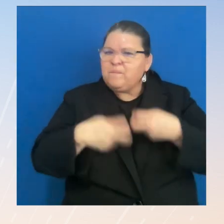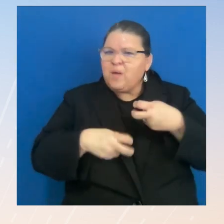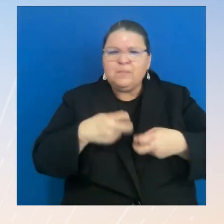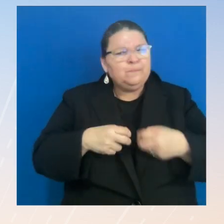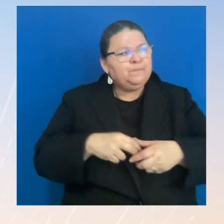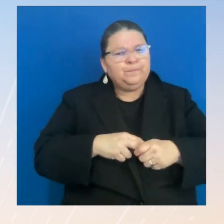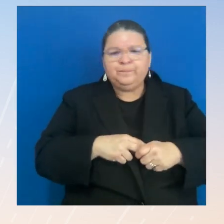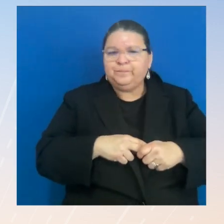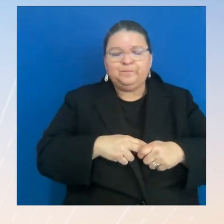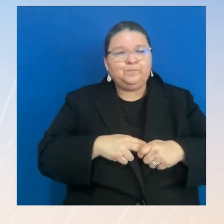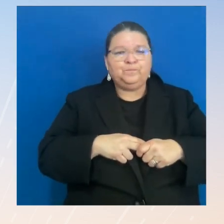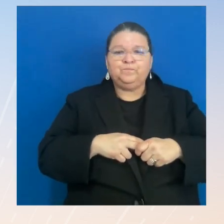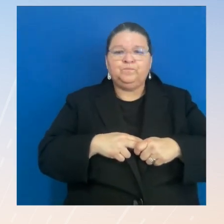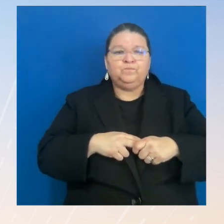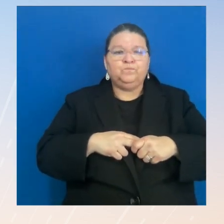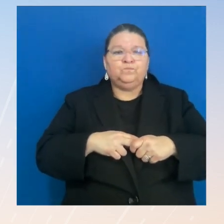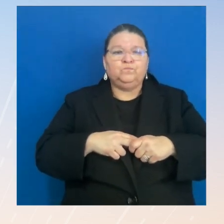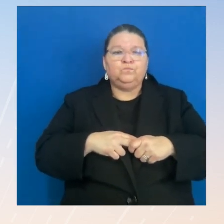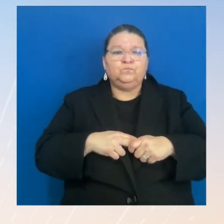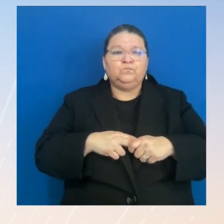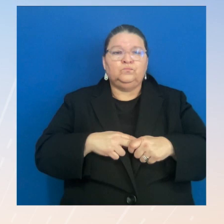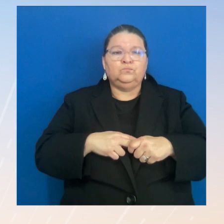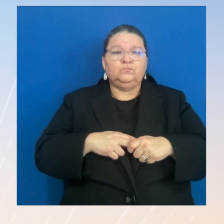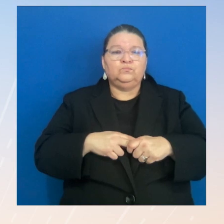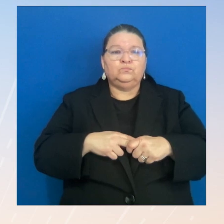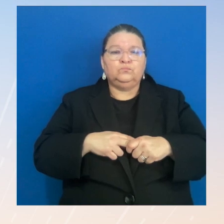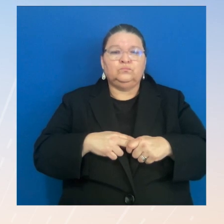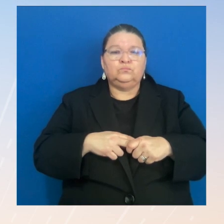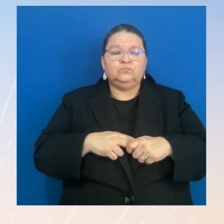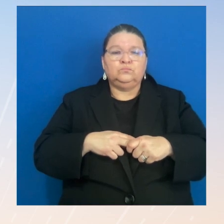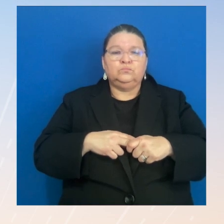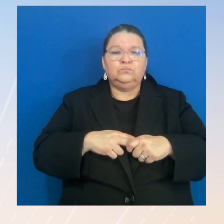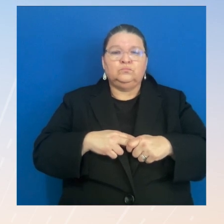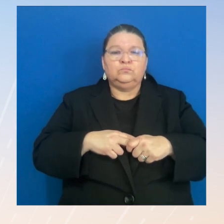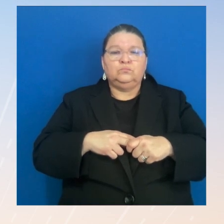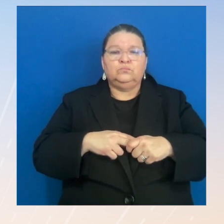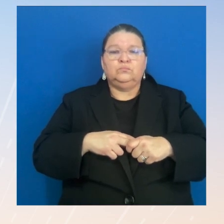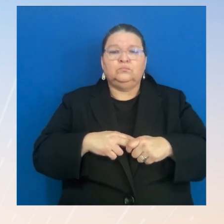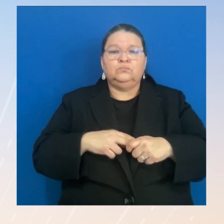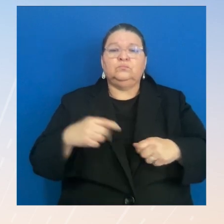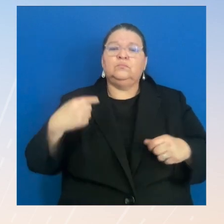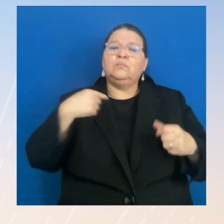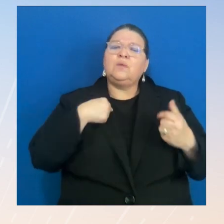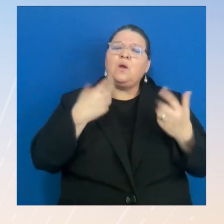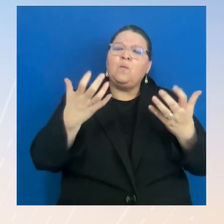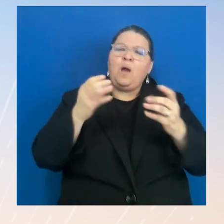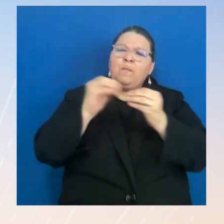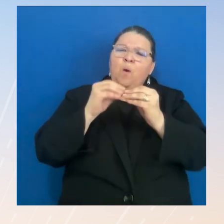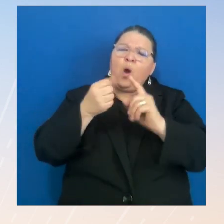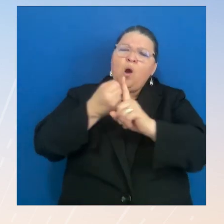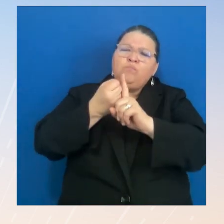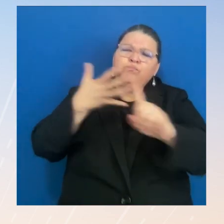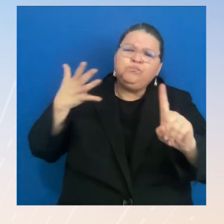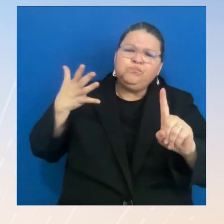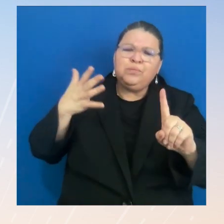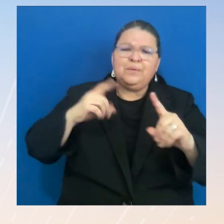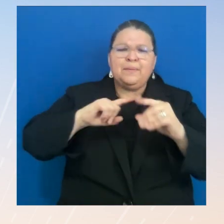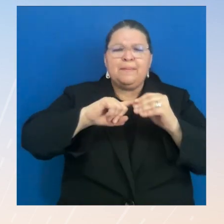through the logic train that you were trying to lay out for us of the risk of sending, in that case, the Polish jets -- Ms. Psaki: Yeah.